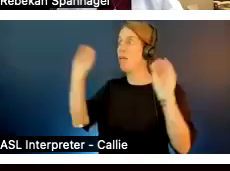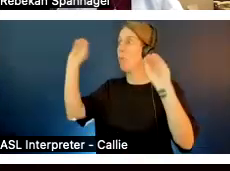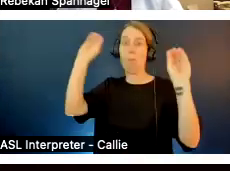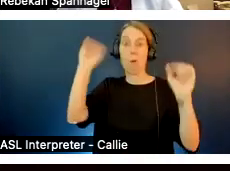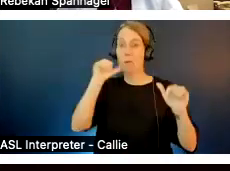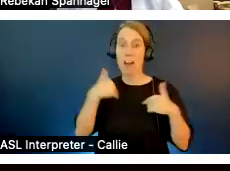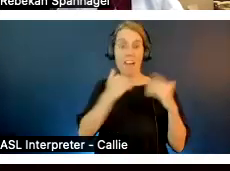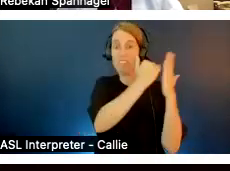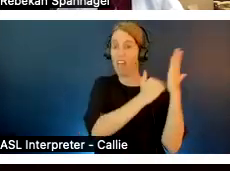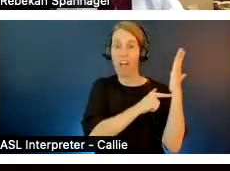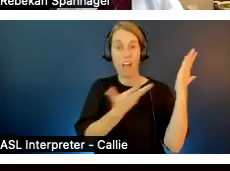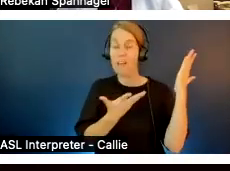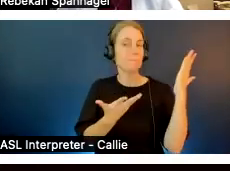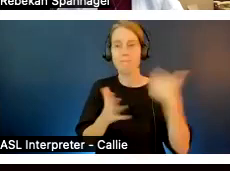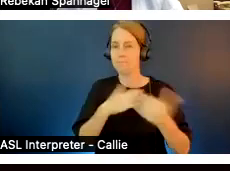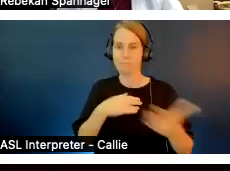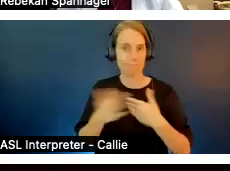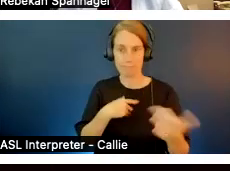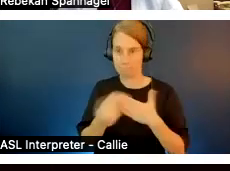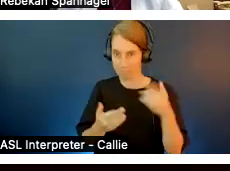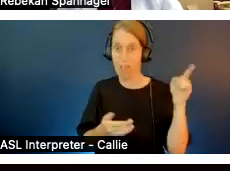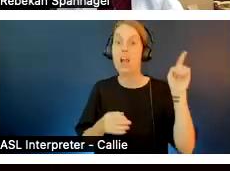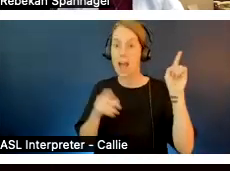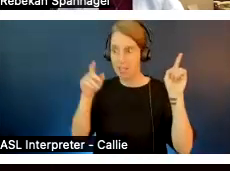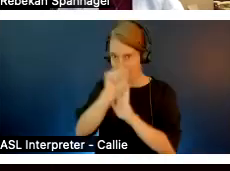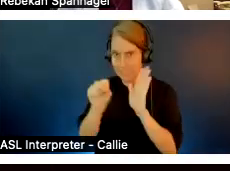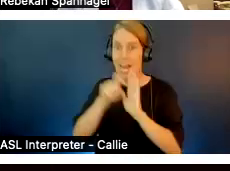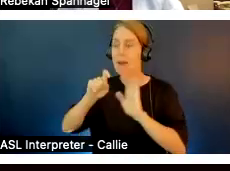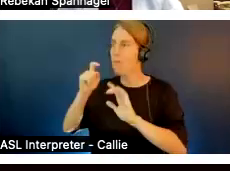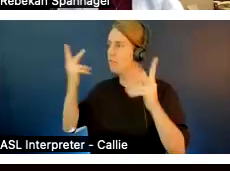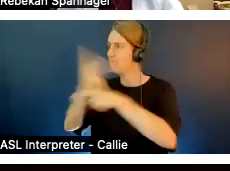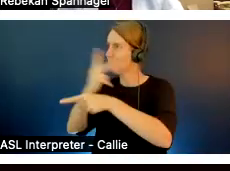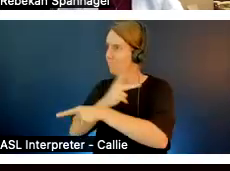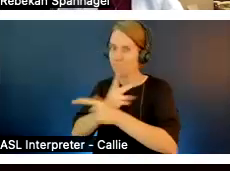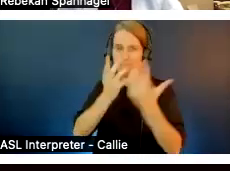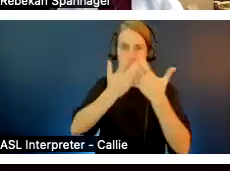a situation where um i keep we keep going back to the nursing services example but if there's